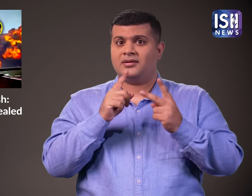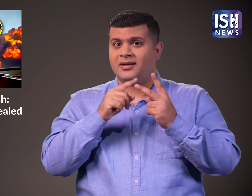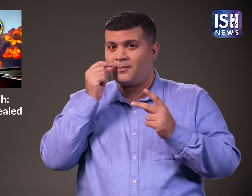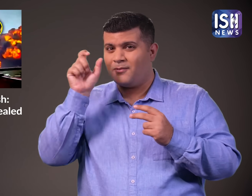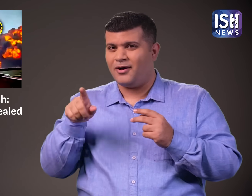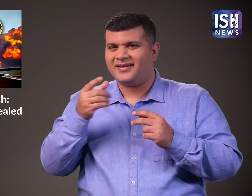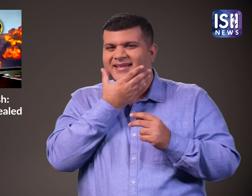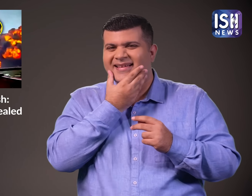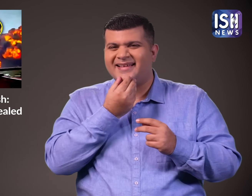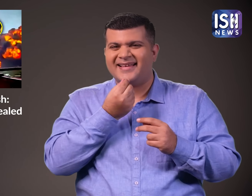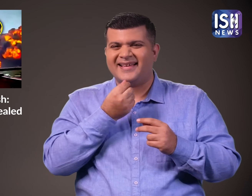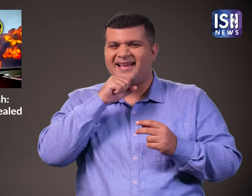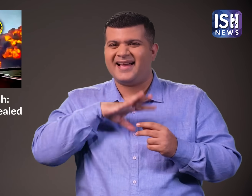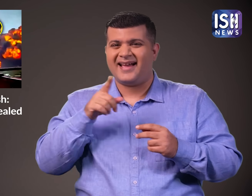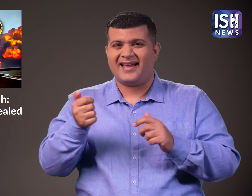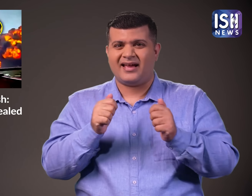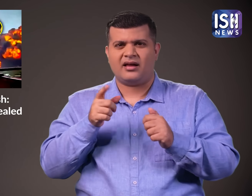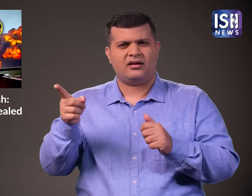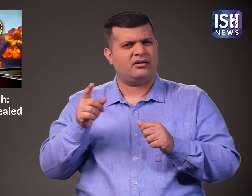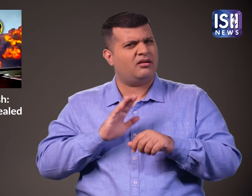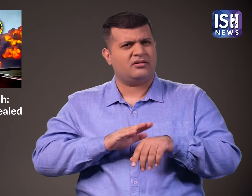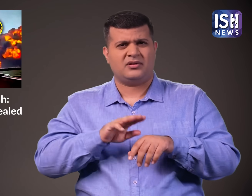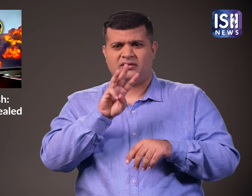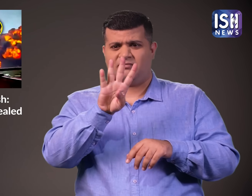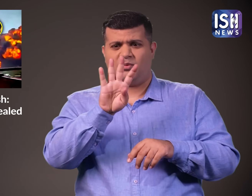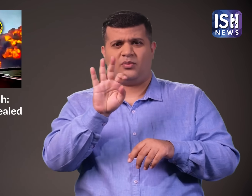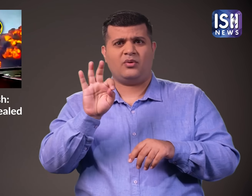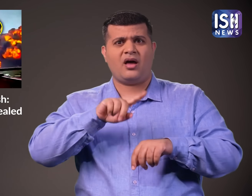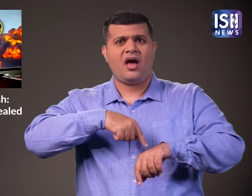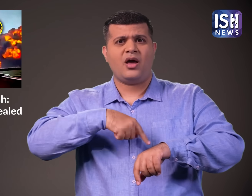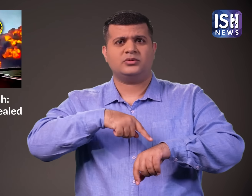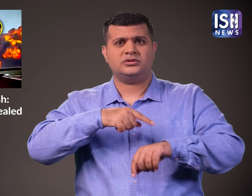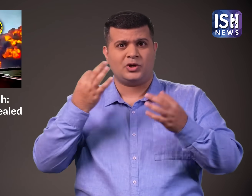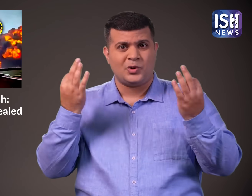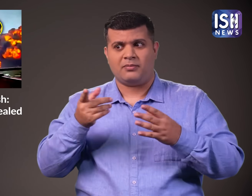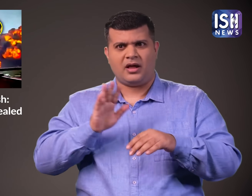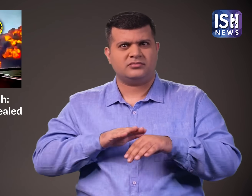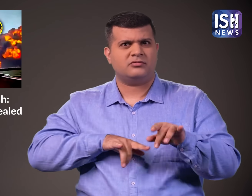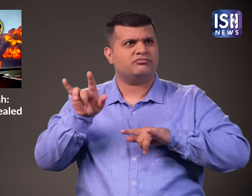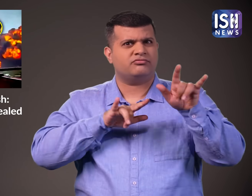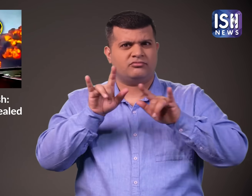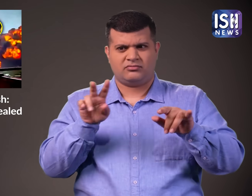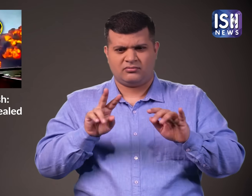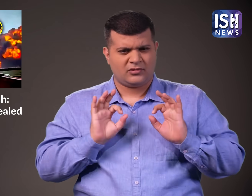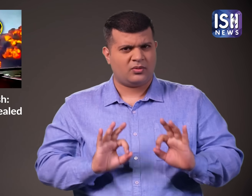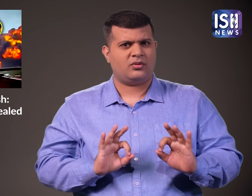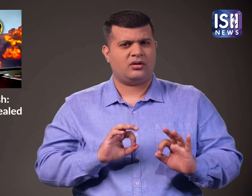First Officer Clive Kunder had about 3,400 hours. They both were well experienced pilots.